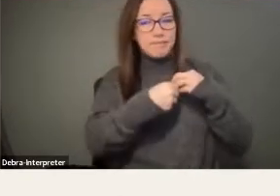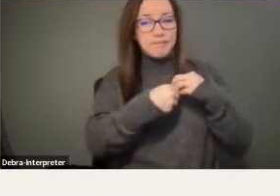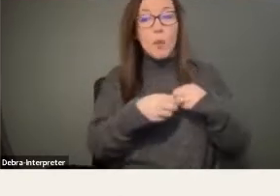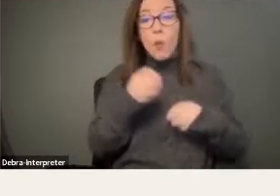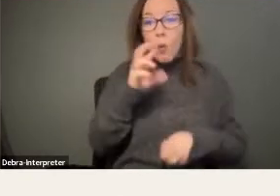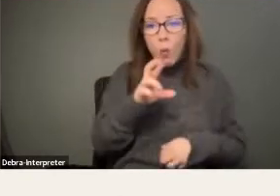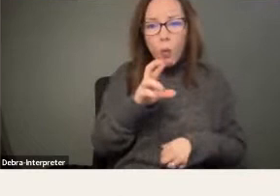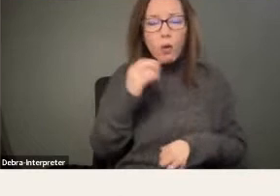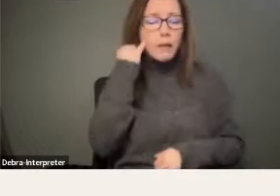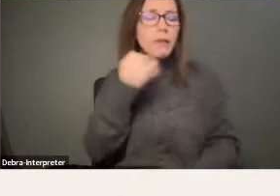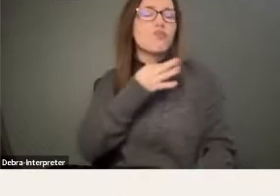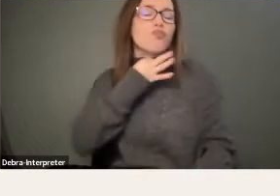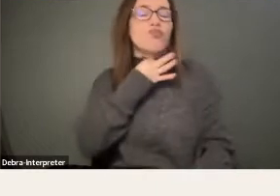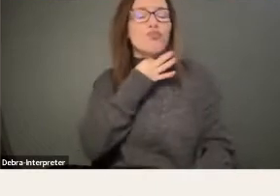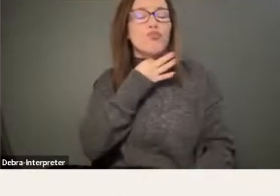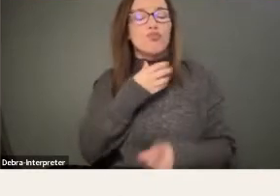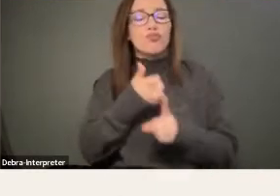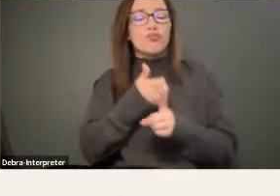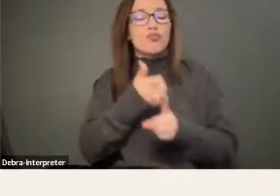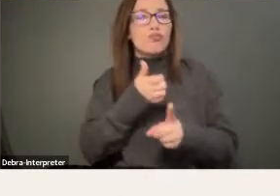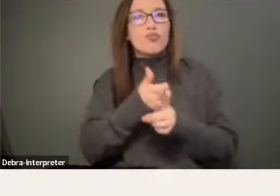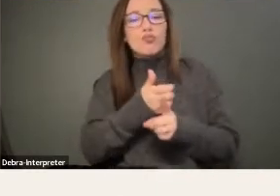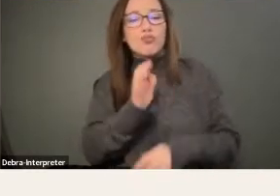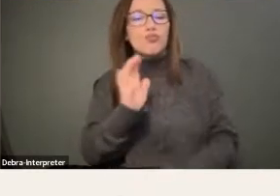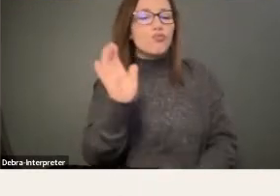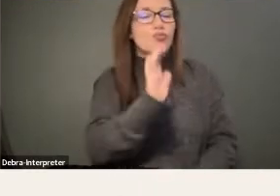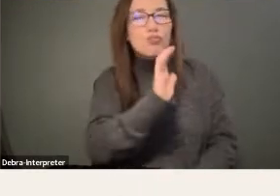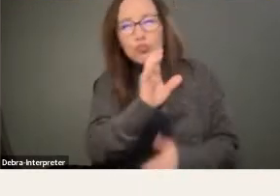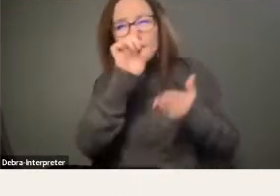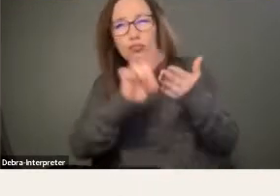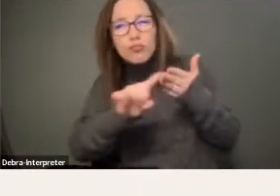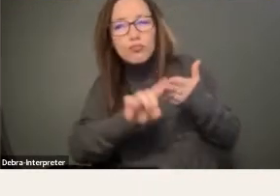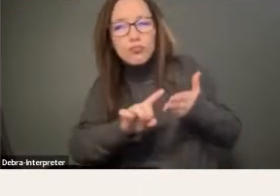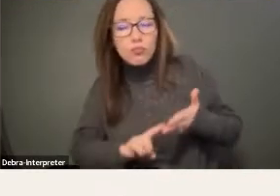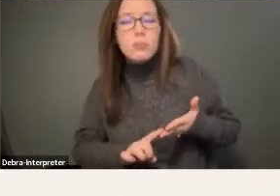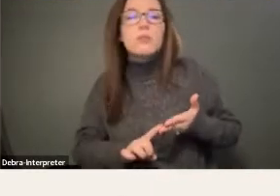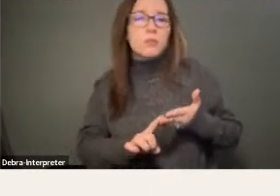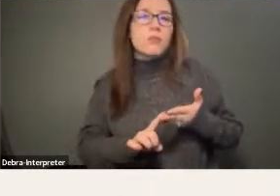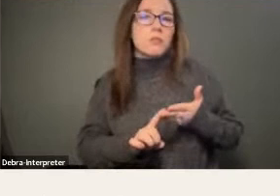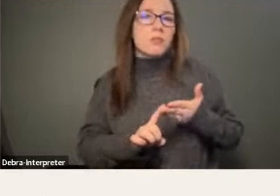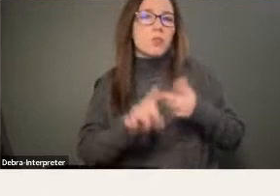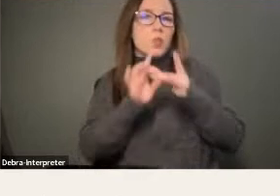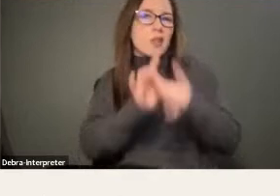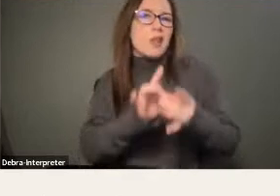self-identify research they have created. Of course